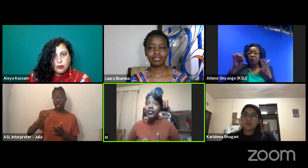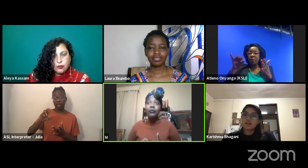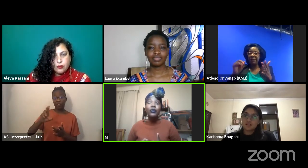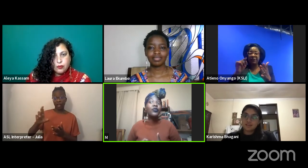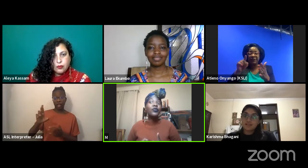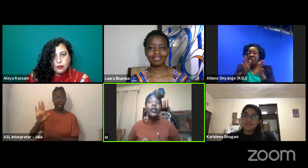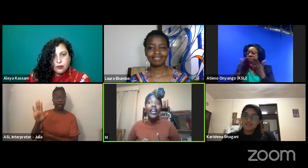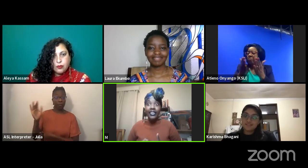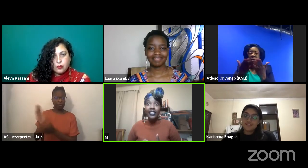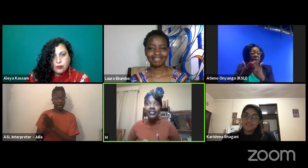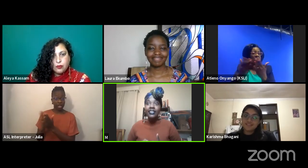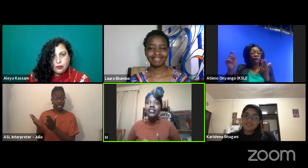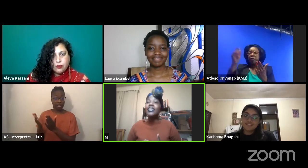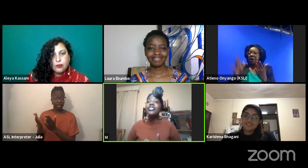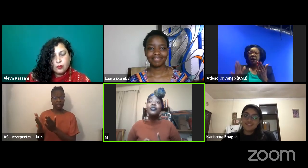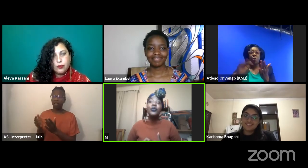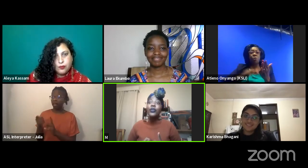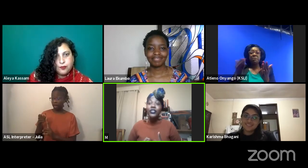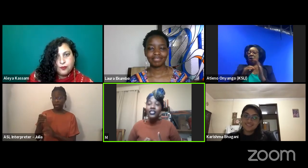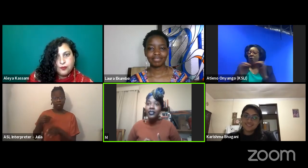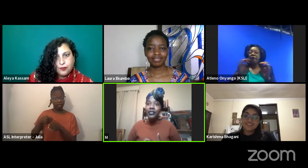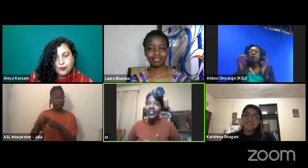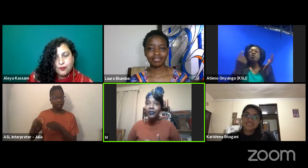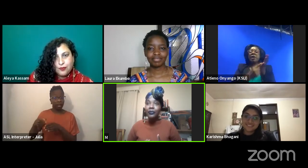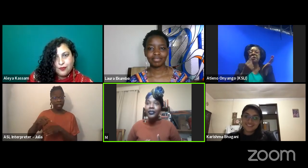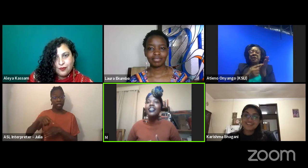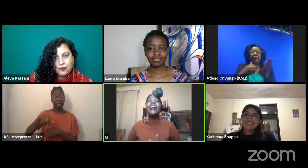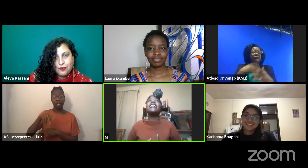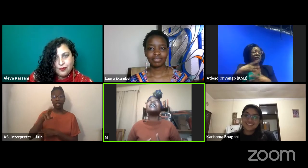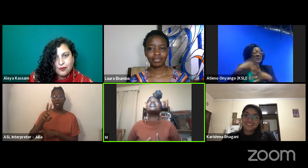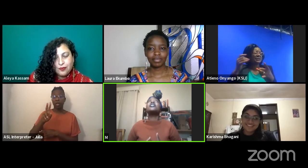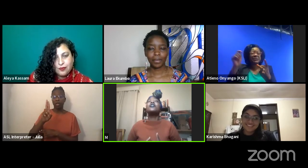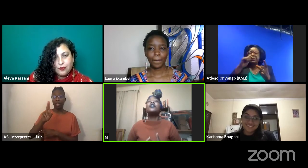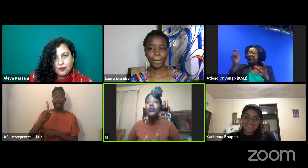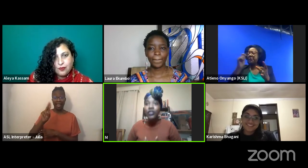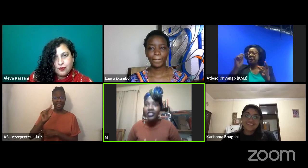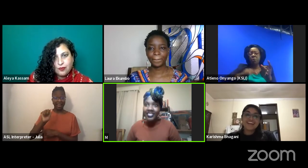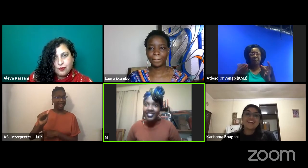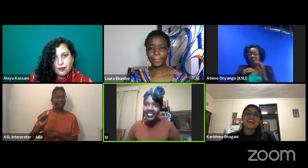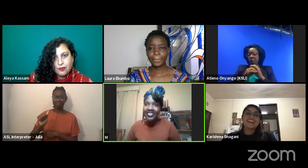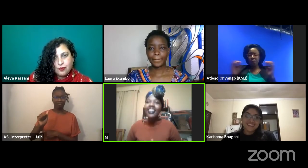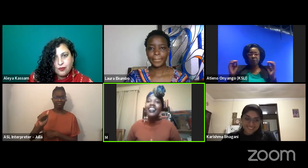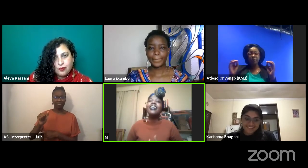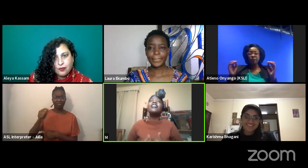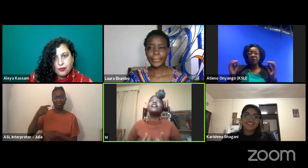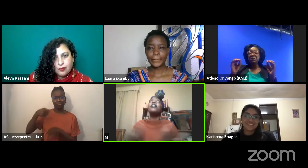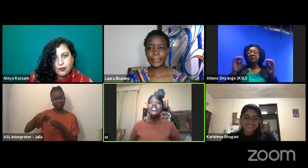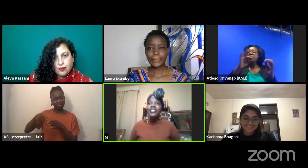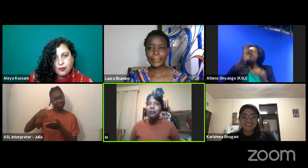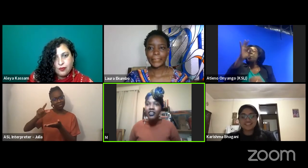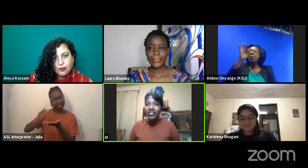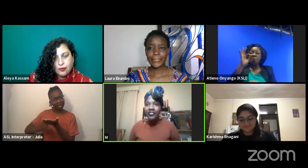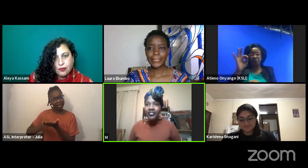That book is for you Uganda it has no interest in me as a Kenyan woman. And it is gorgeous, gorgeous because of it.